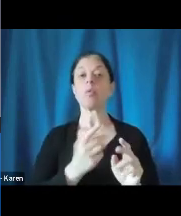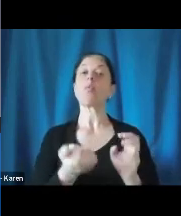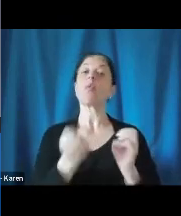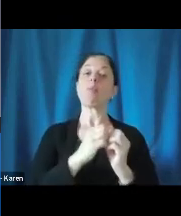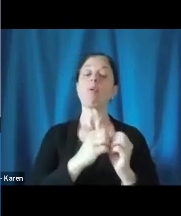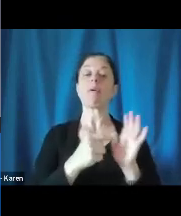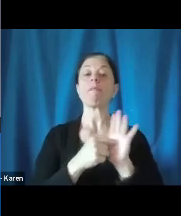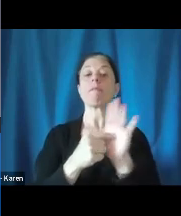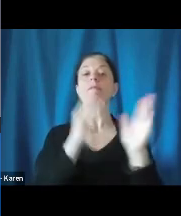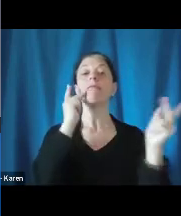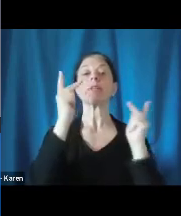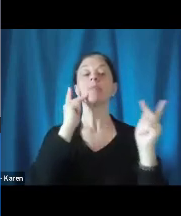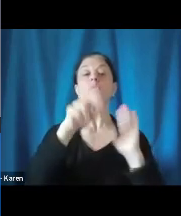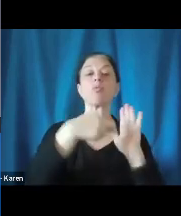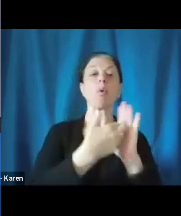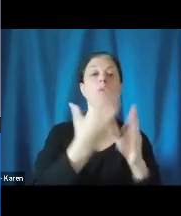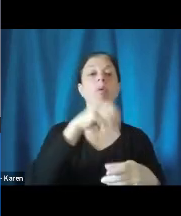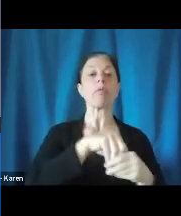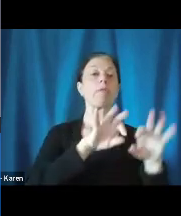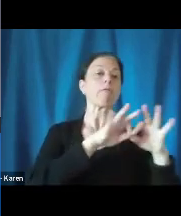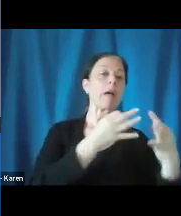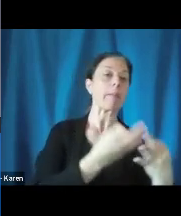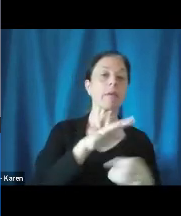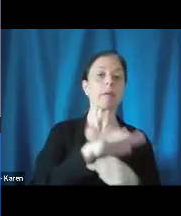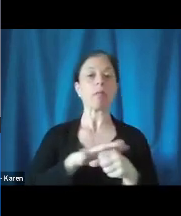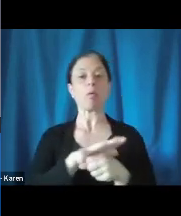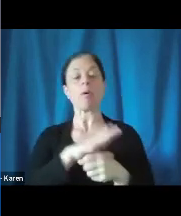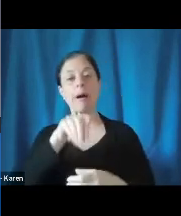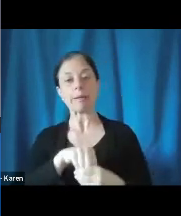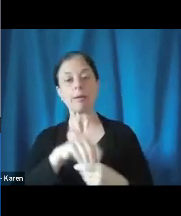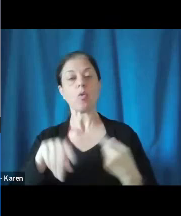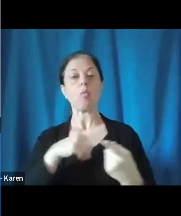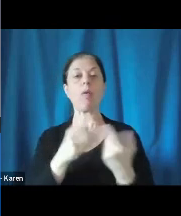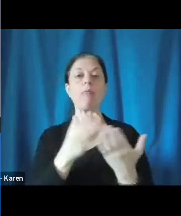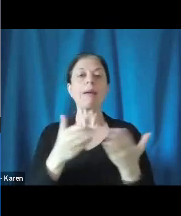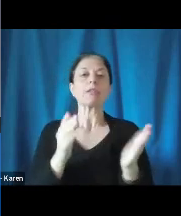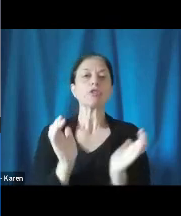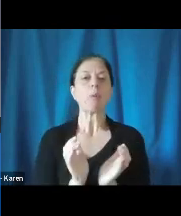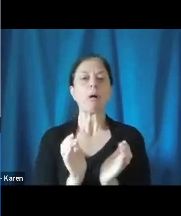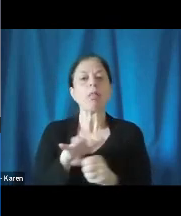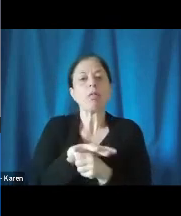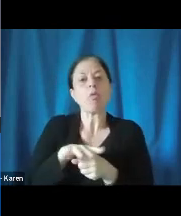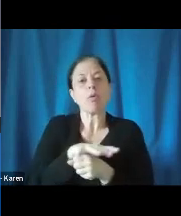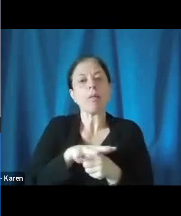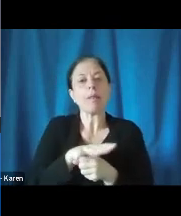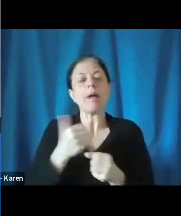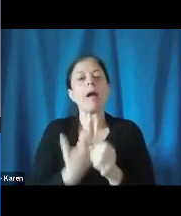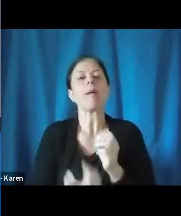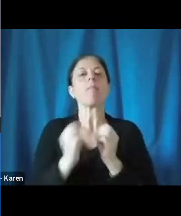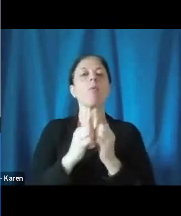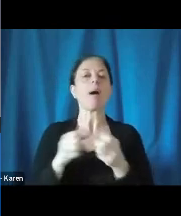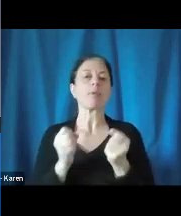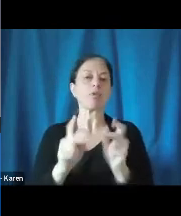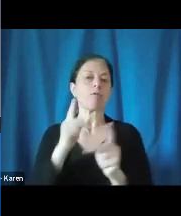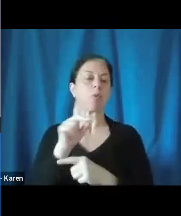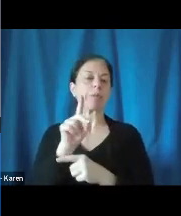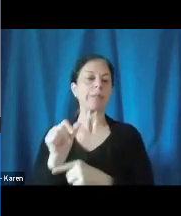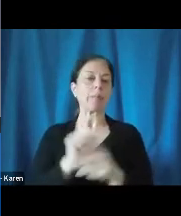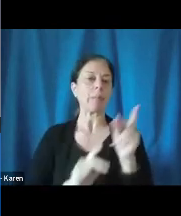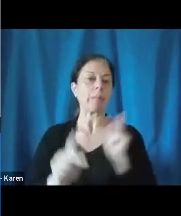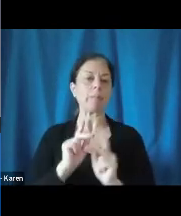different systems of care where disabled individuals played more visible roles within family and local contexts, when